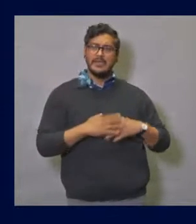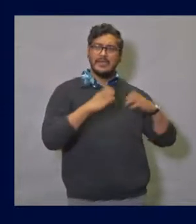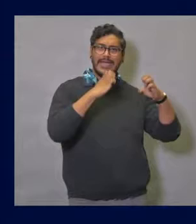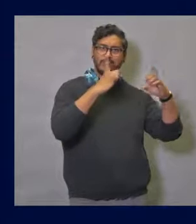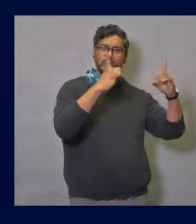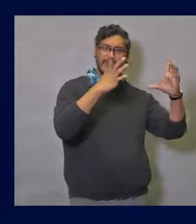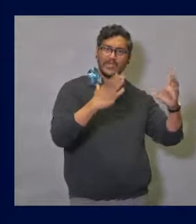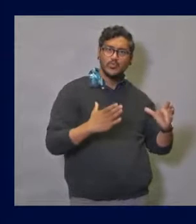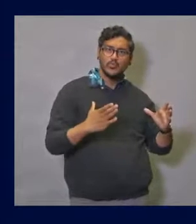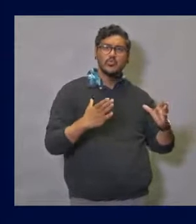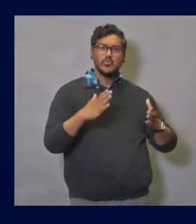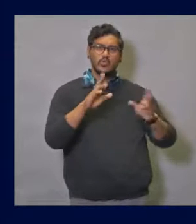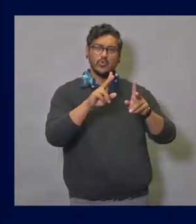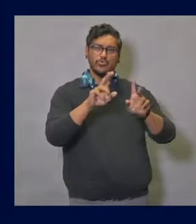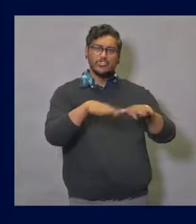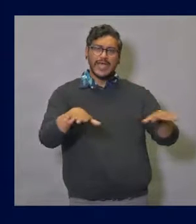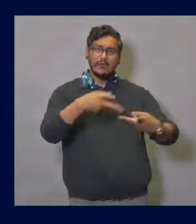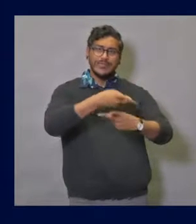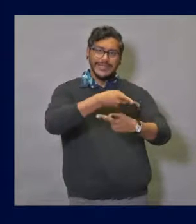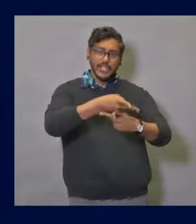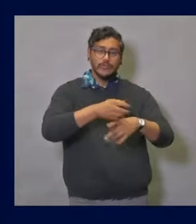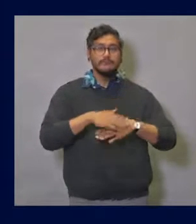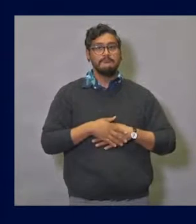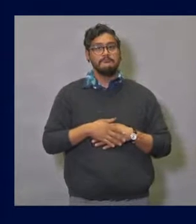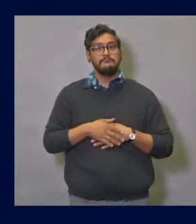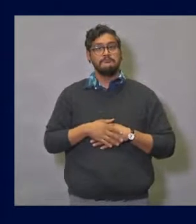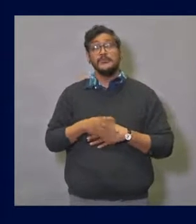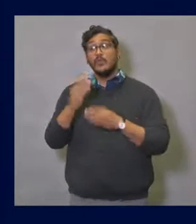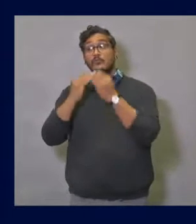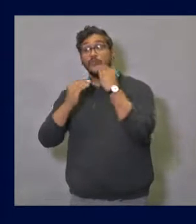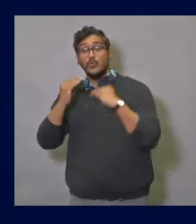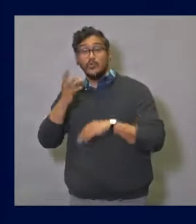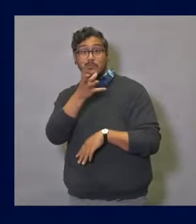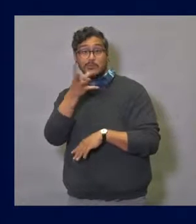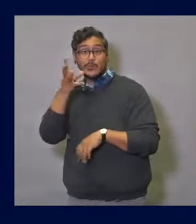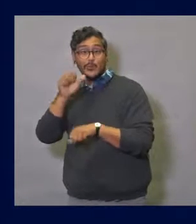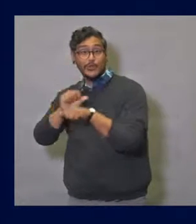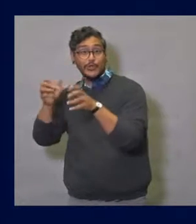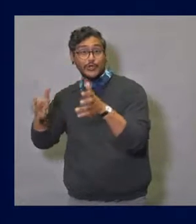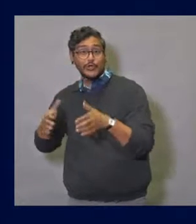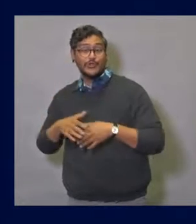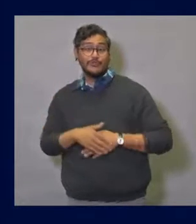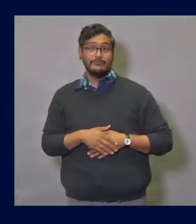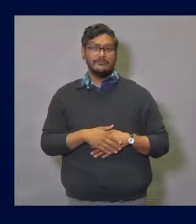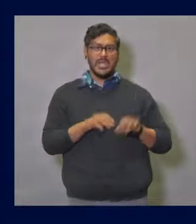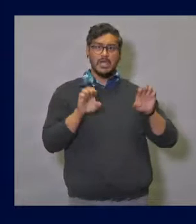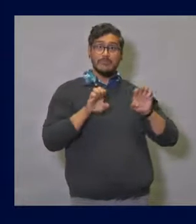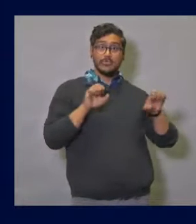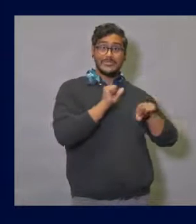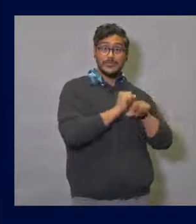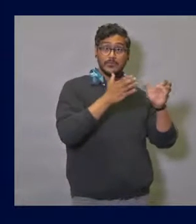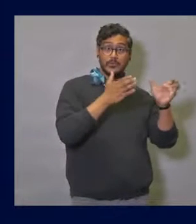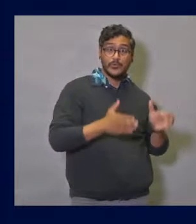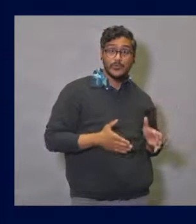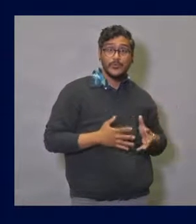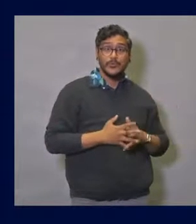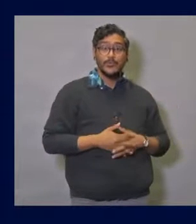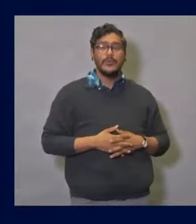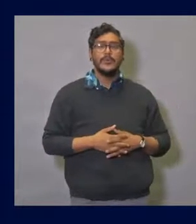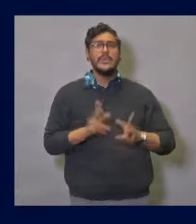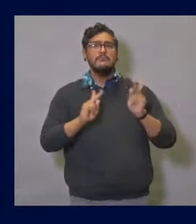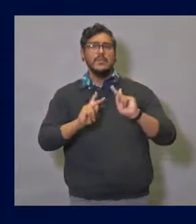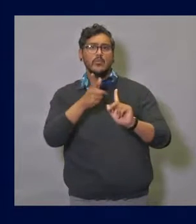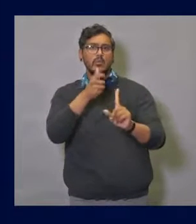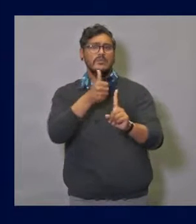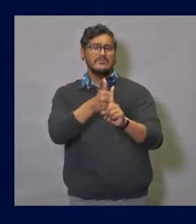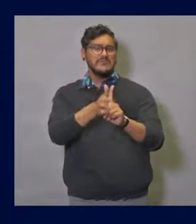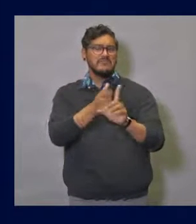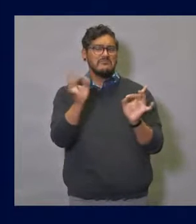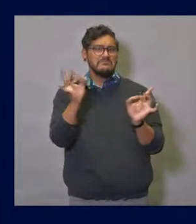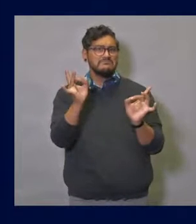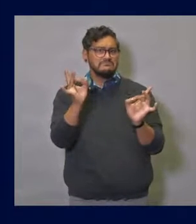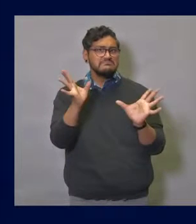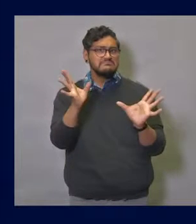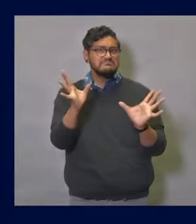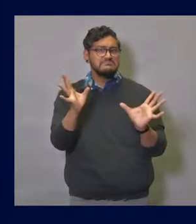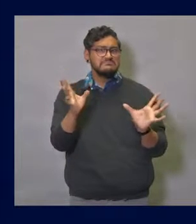ATENCIÓN A LARGO PLAZO,